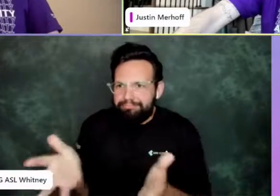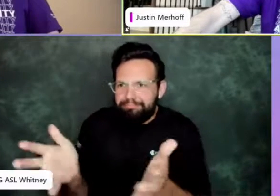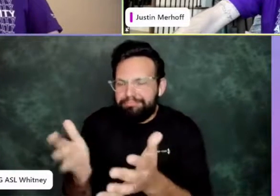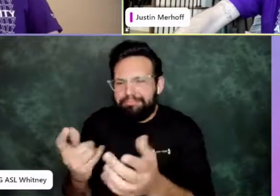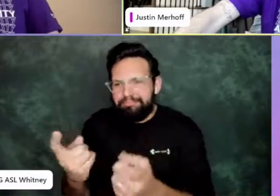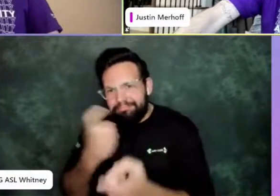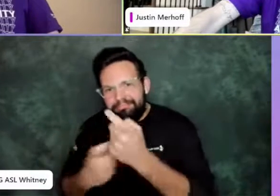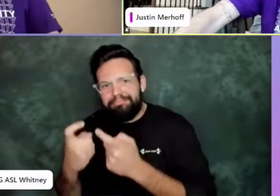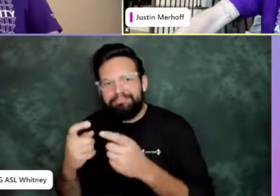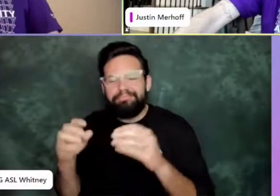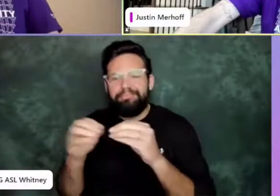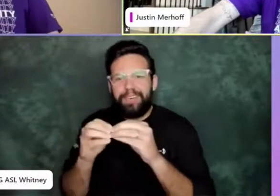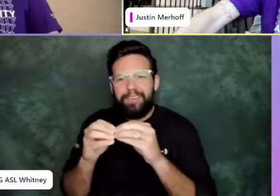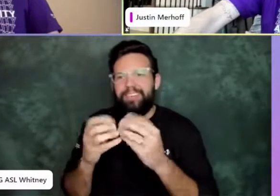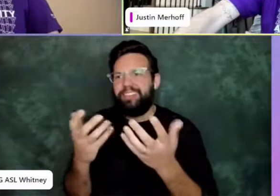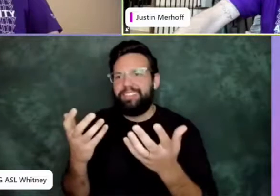We can get those answered for you.